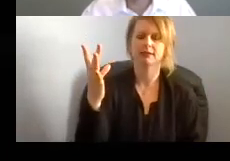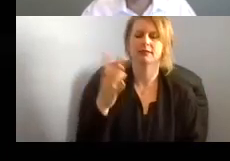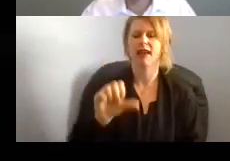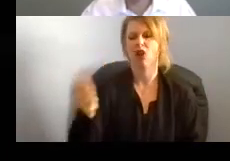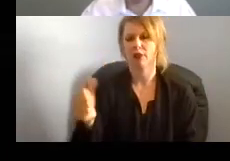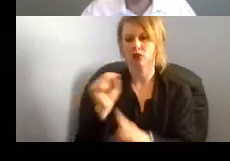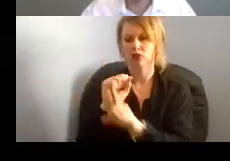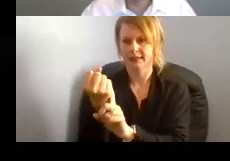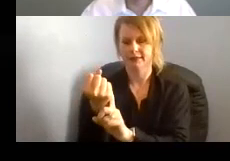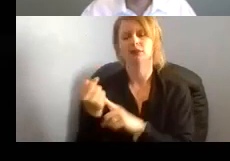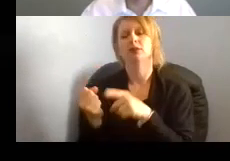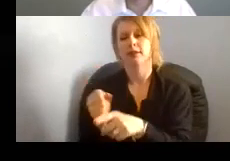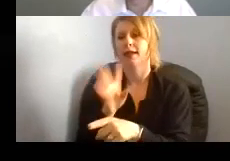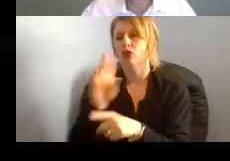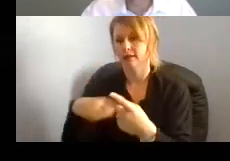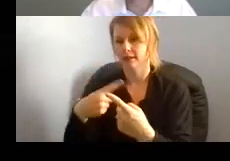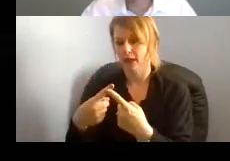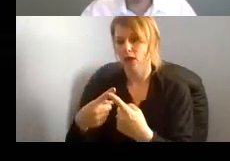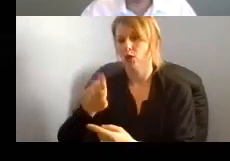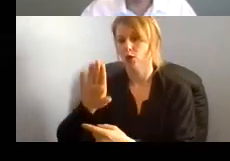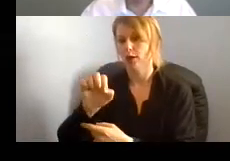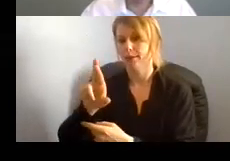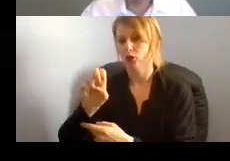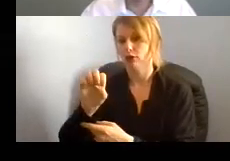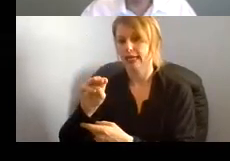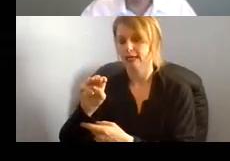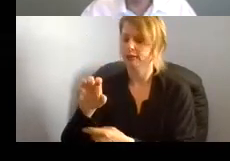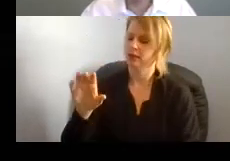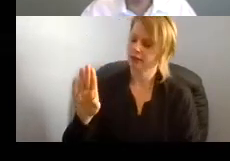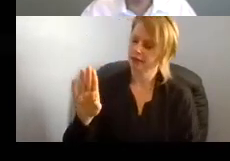bereavement in the context of a school crisis, suicide, how to facilitate